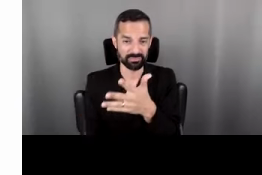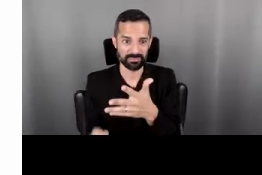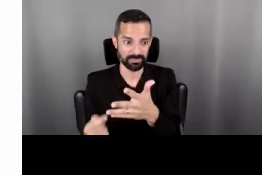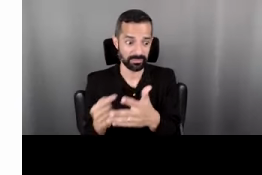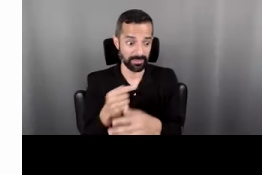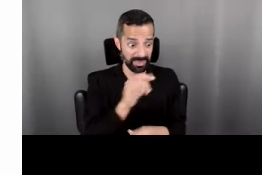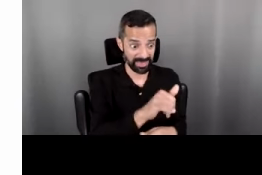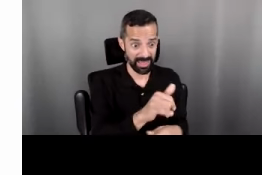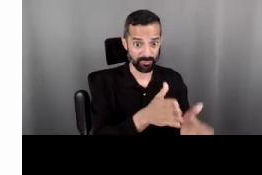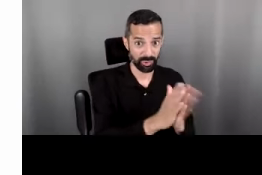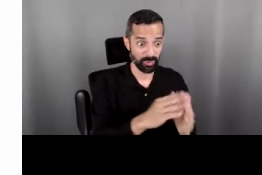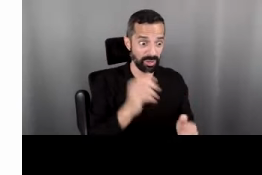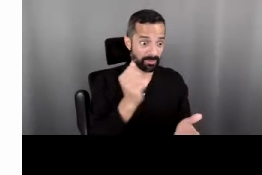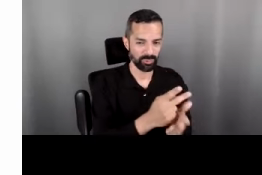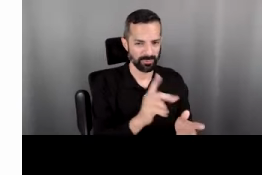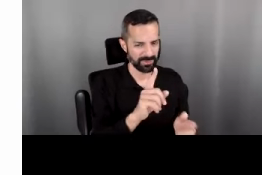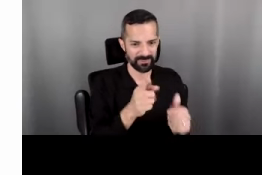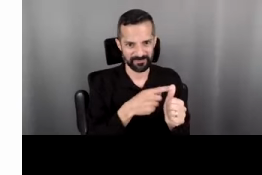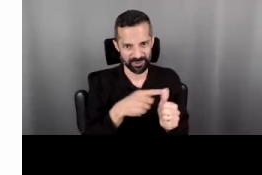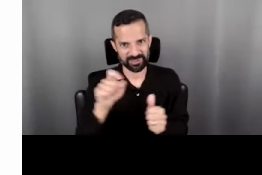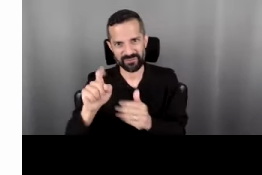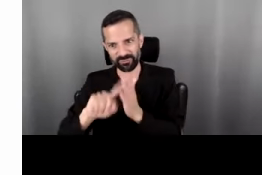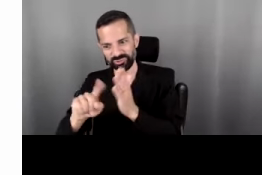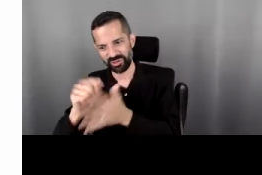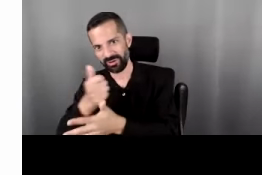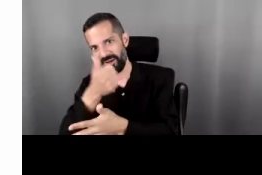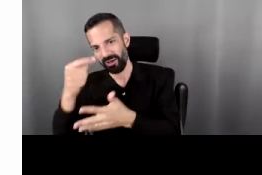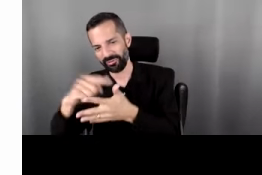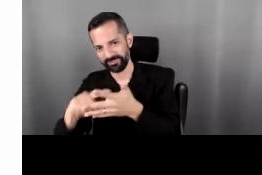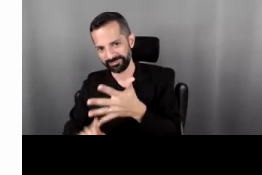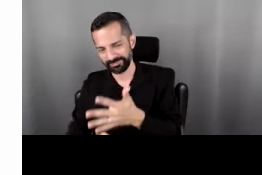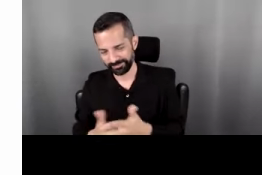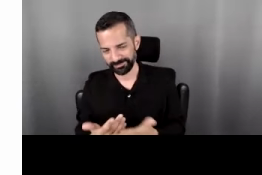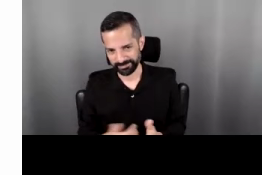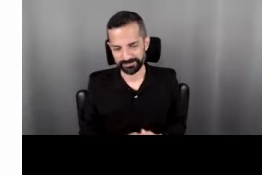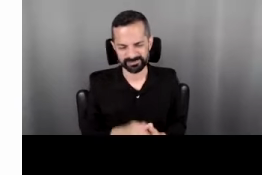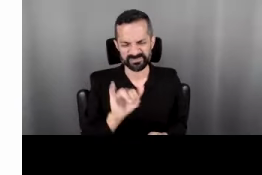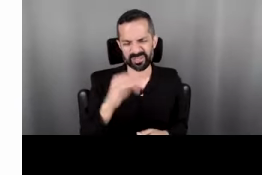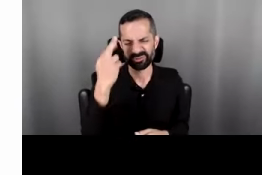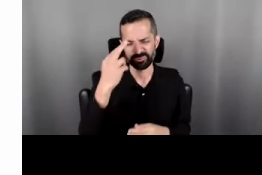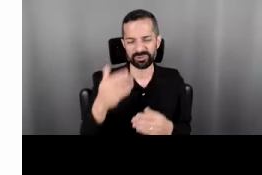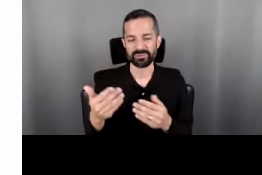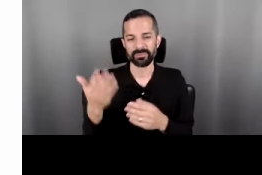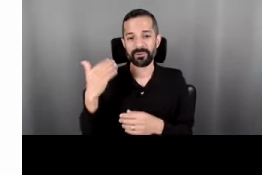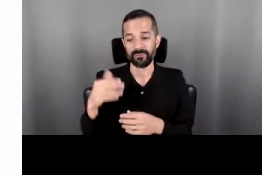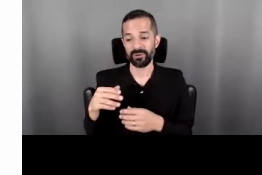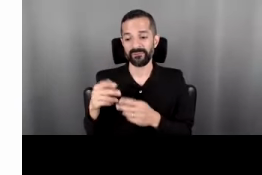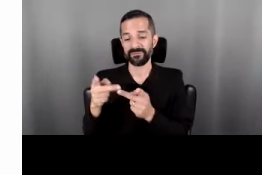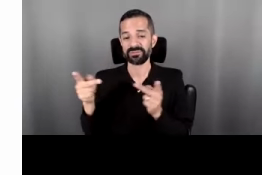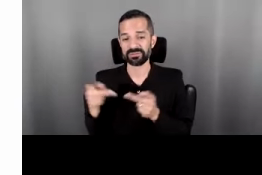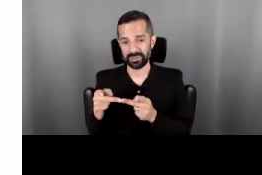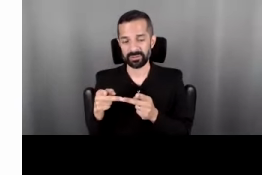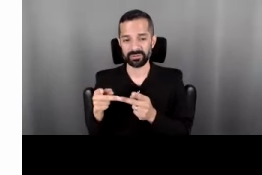That is why we feature, as in the previous slide, facility modification requests, and then this slide of technology request form